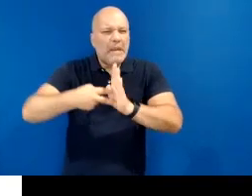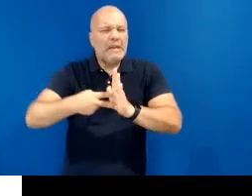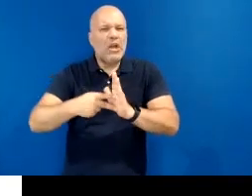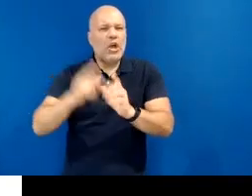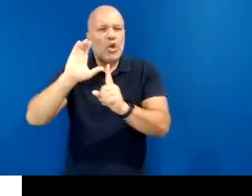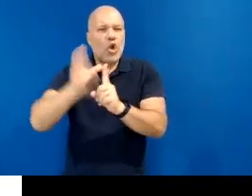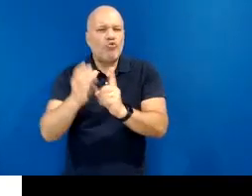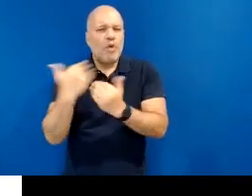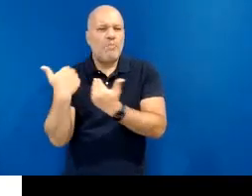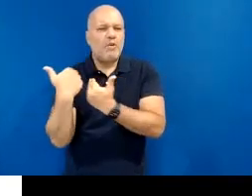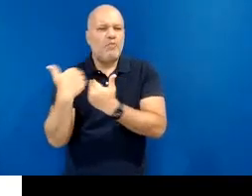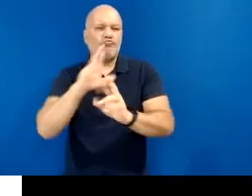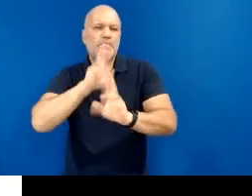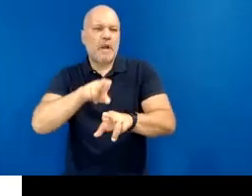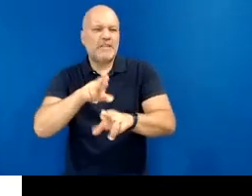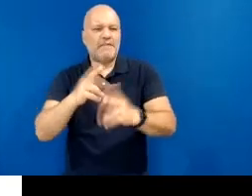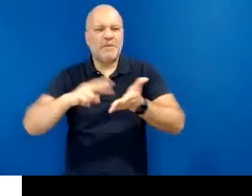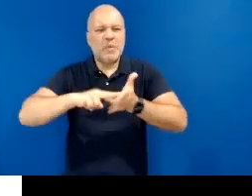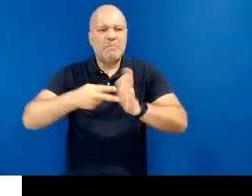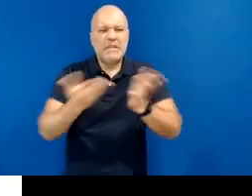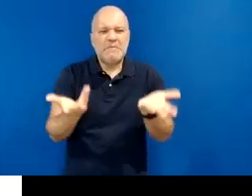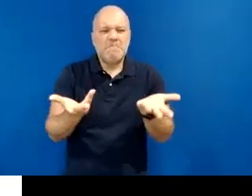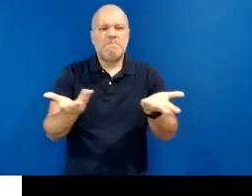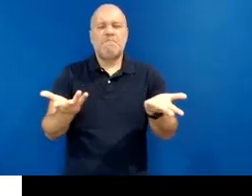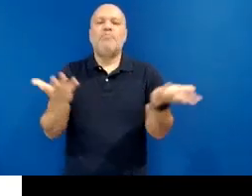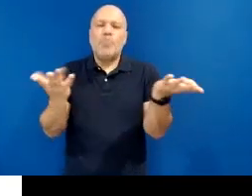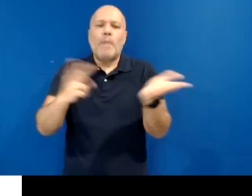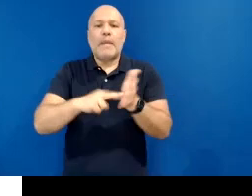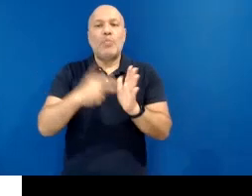We start with this idea of social constructivism, of knowledge,